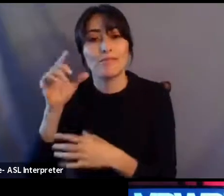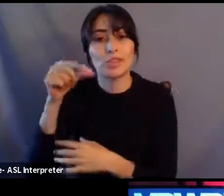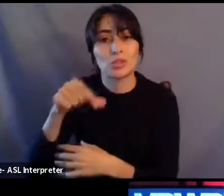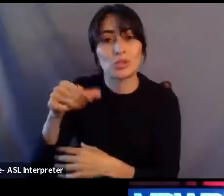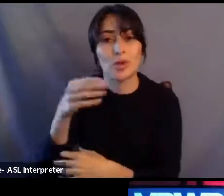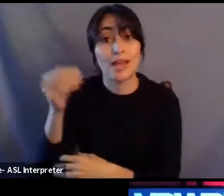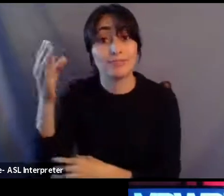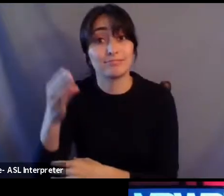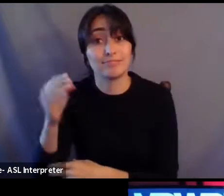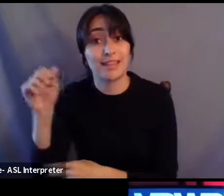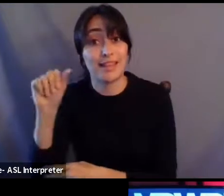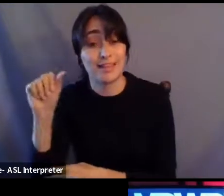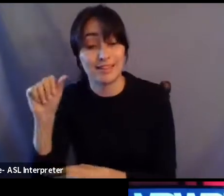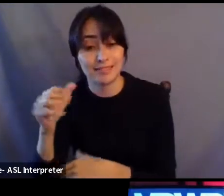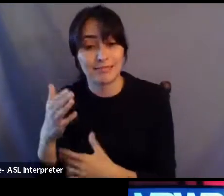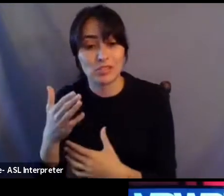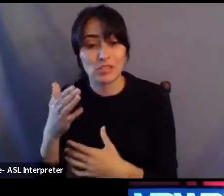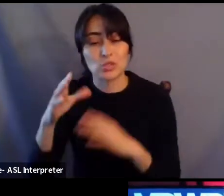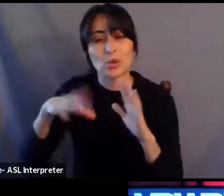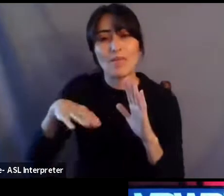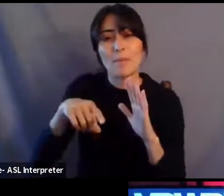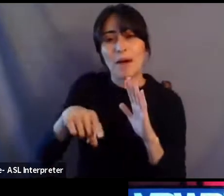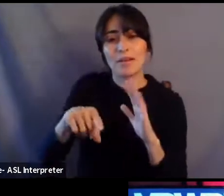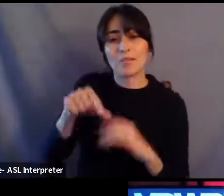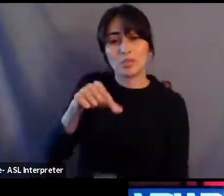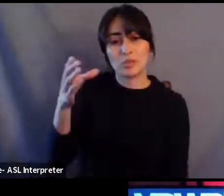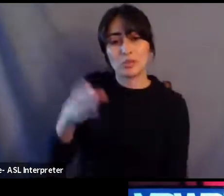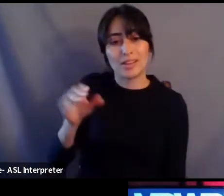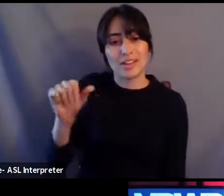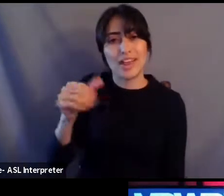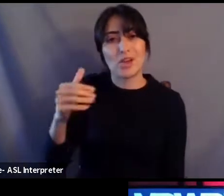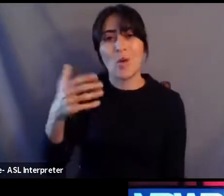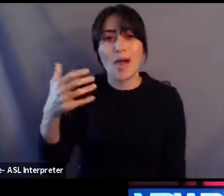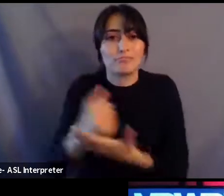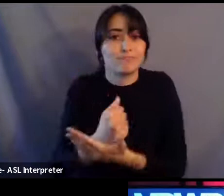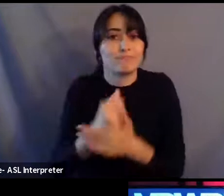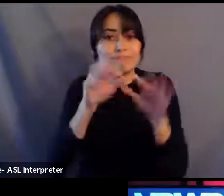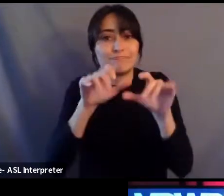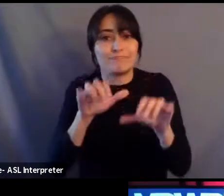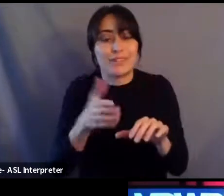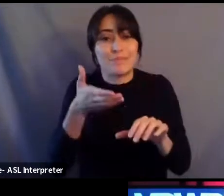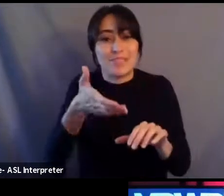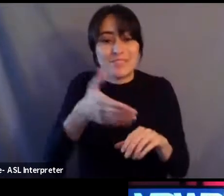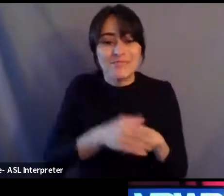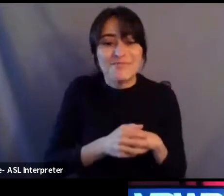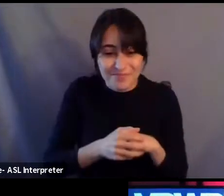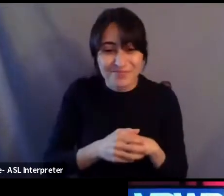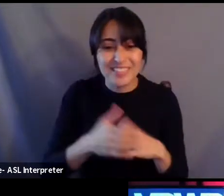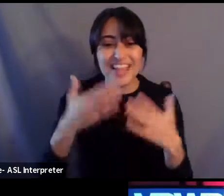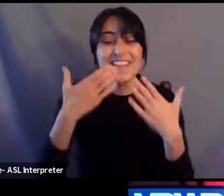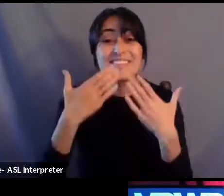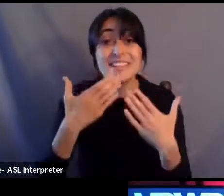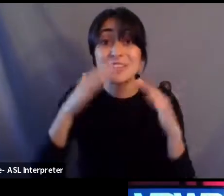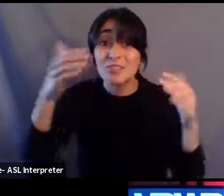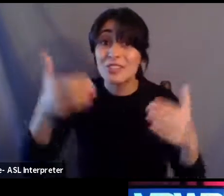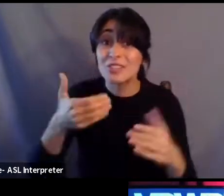the Q&A function at the bottom of the screen. Thank you for introducing yourself, Andrea, Kelly